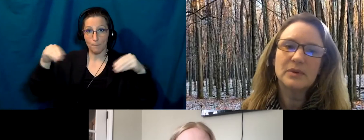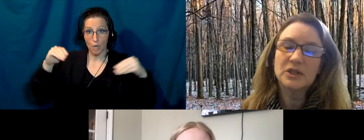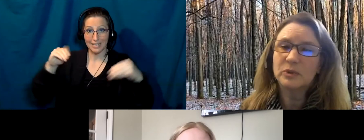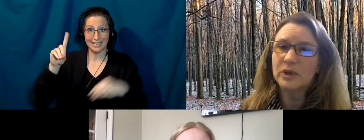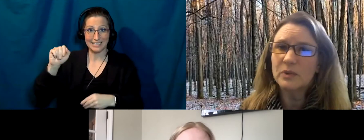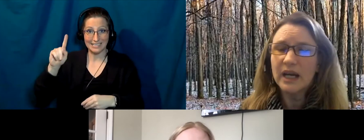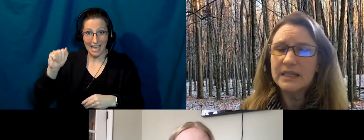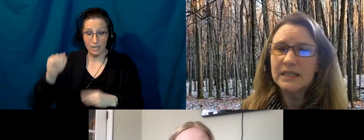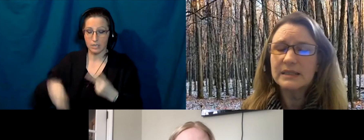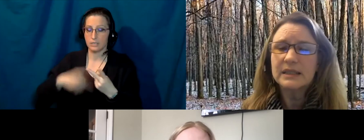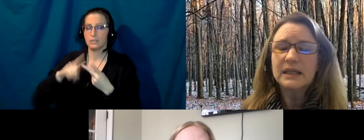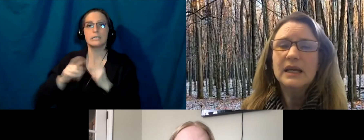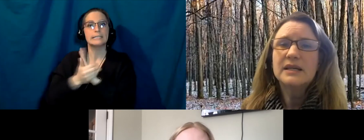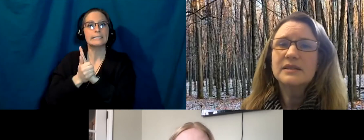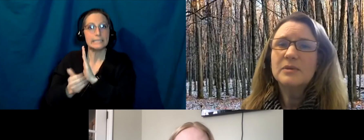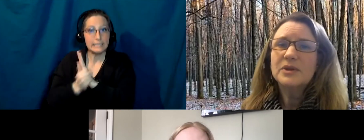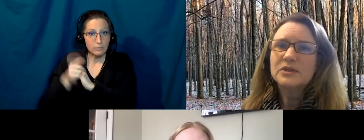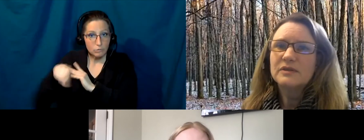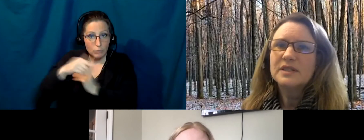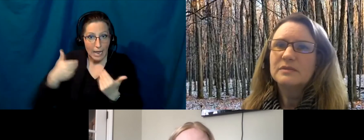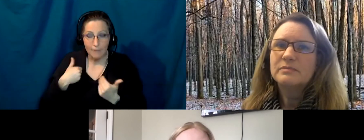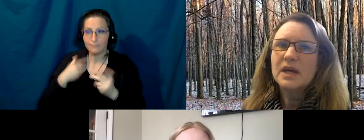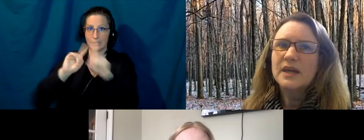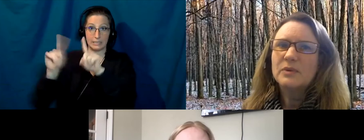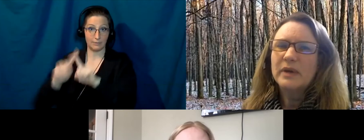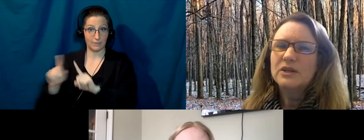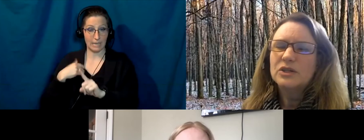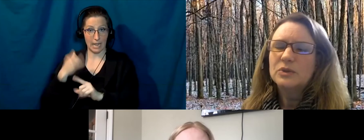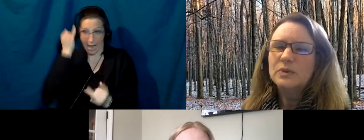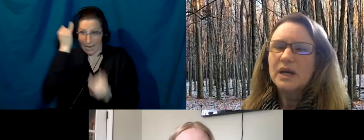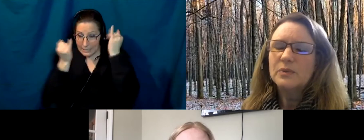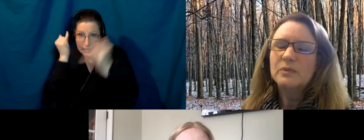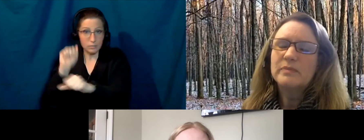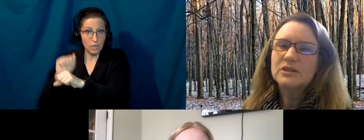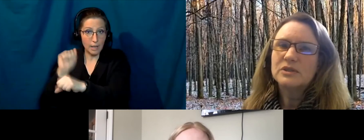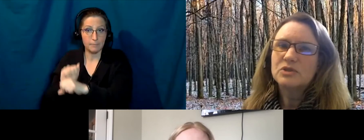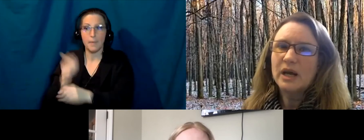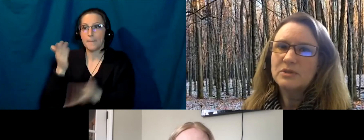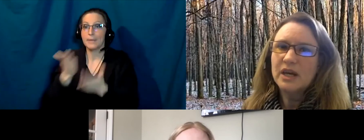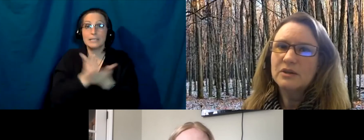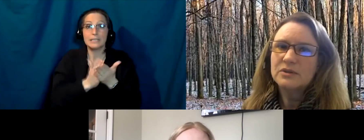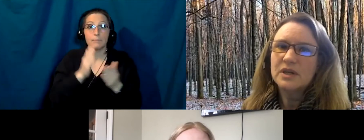exploring work ideas. Some of those services that we might do, we might do some job shadows,